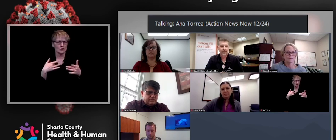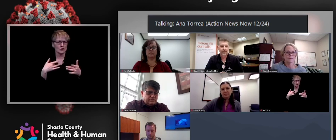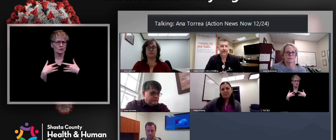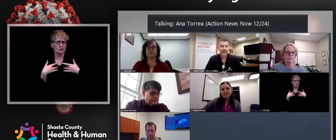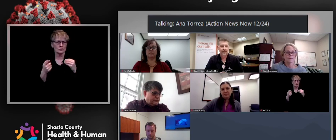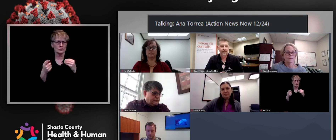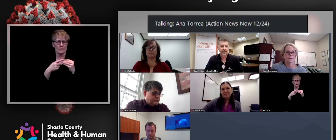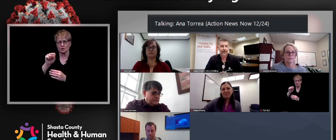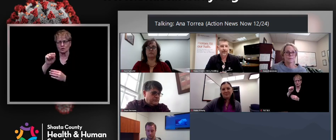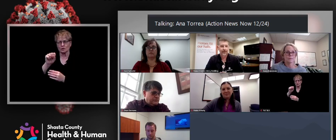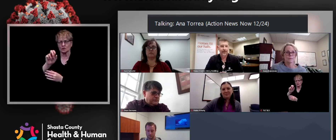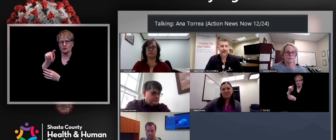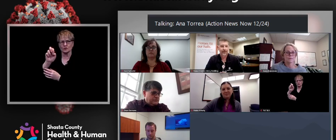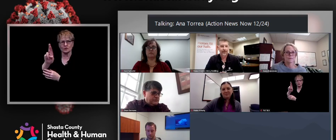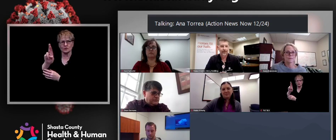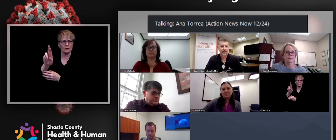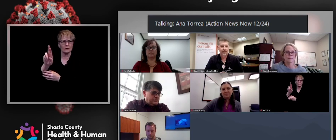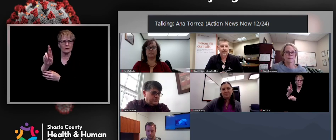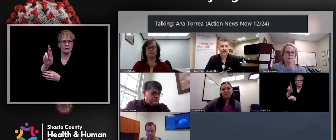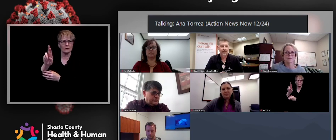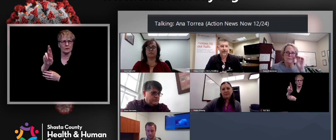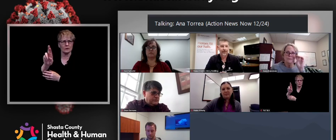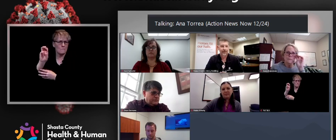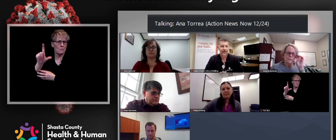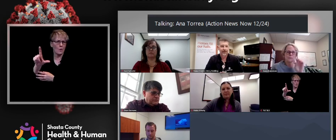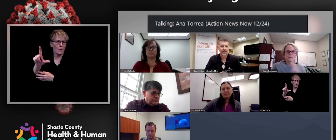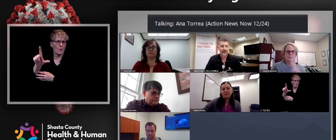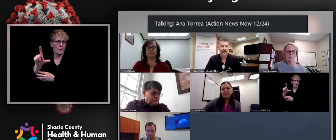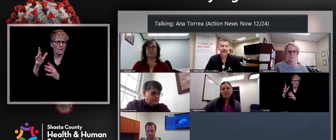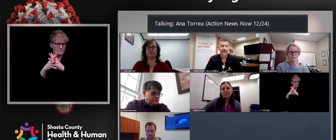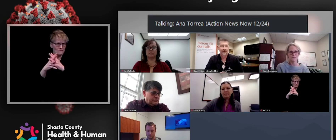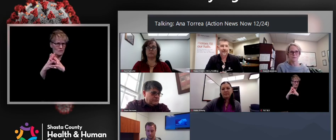Have we gotten those Super Bowl case numbers back yet that could impact our tier placement?